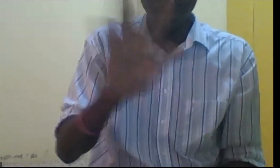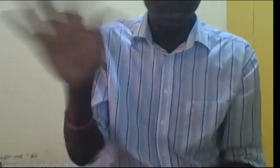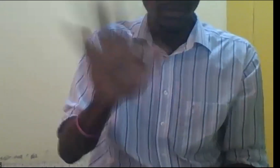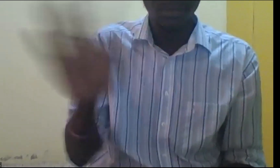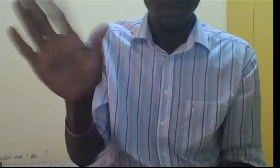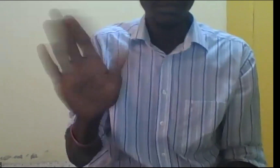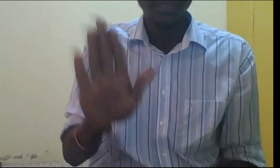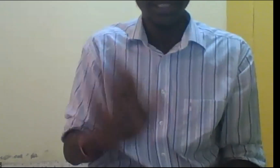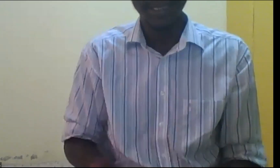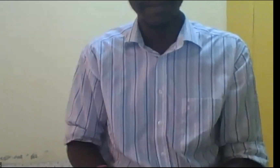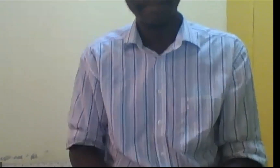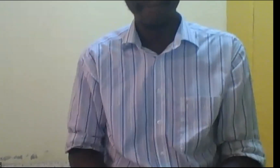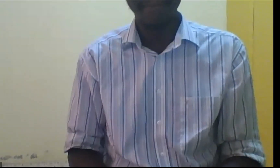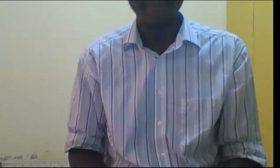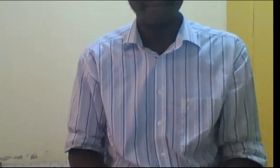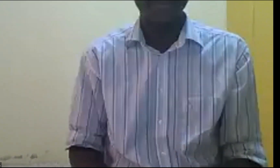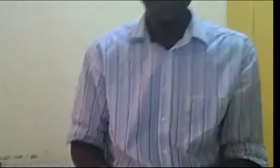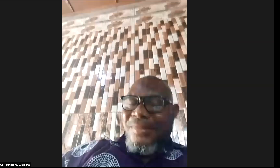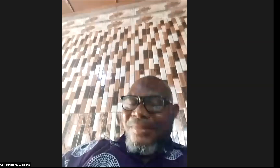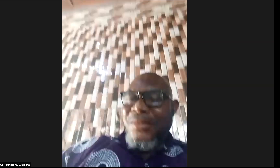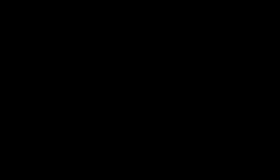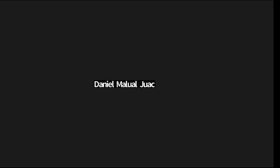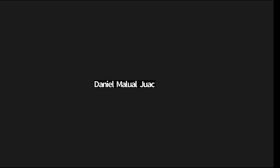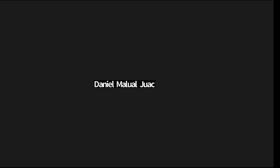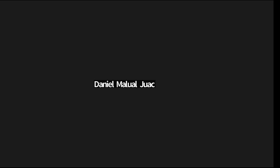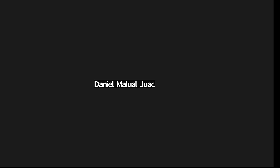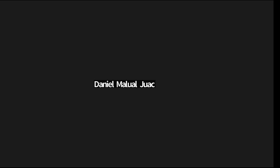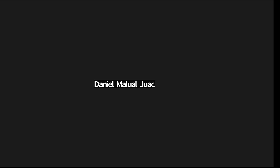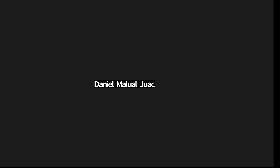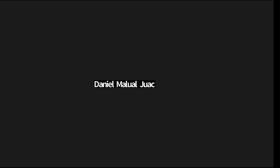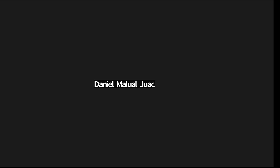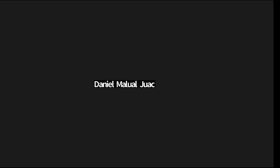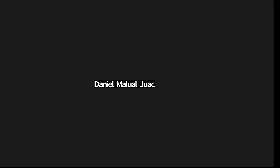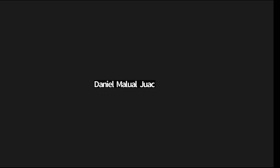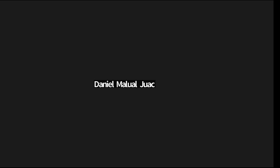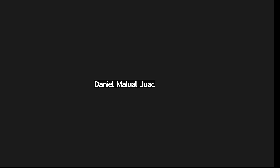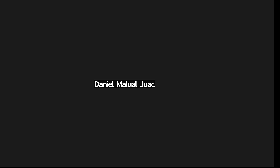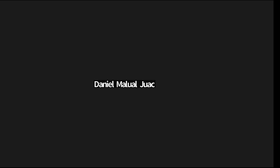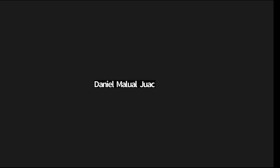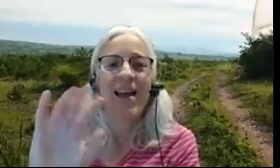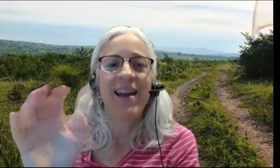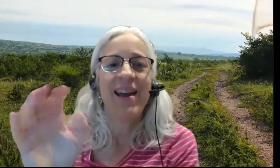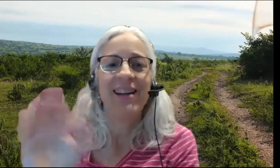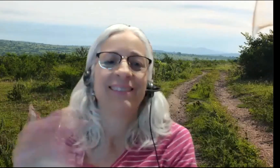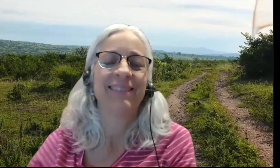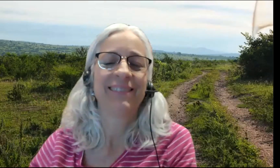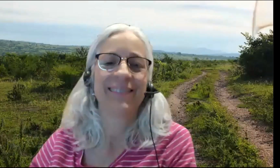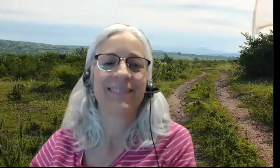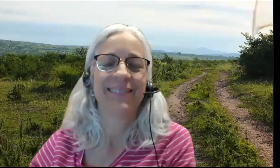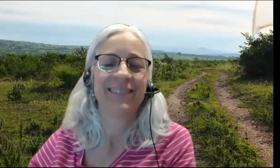Last! Bye! Bye, bye! Hi! Everybody! And I.